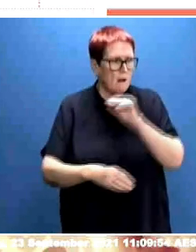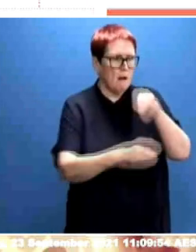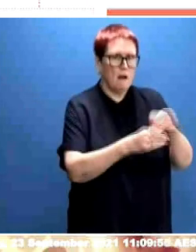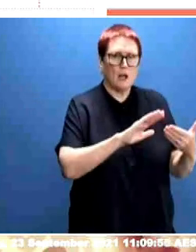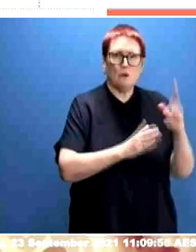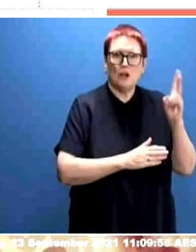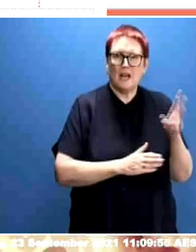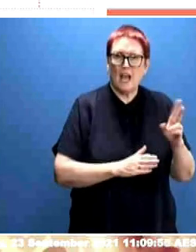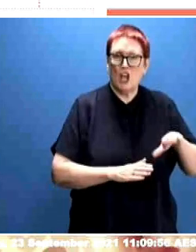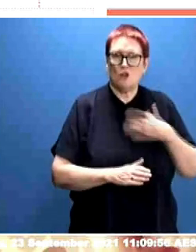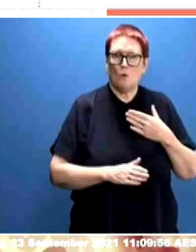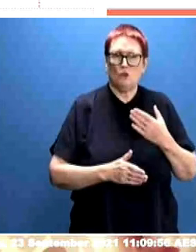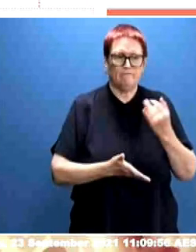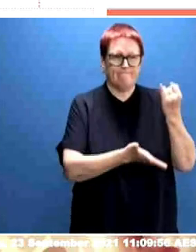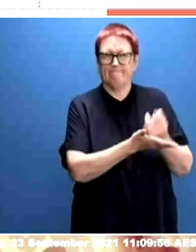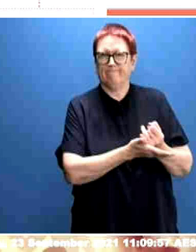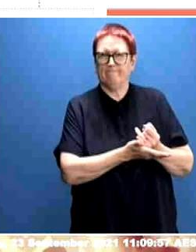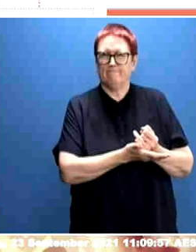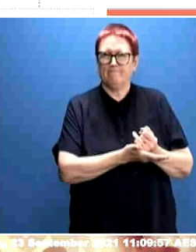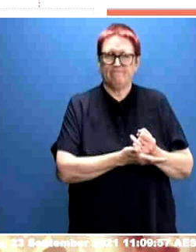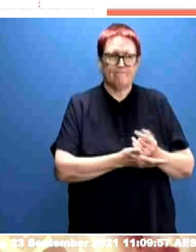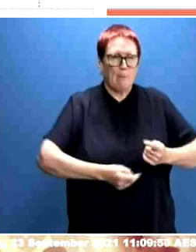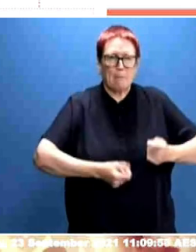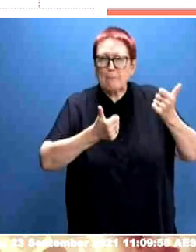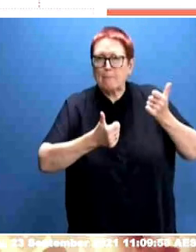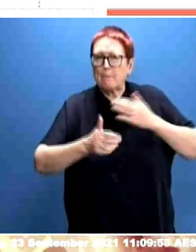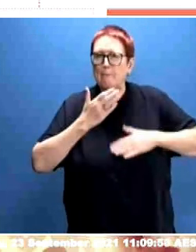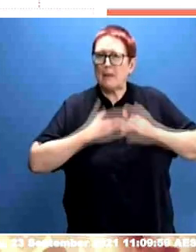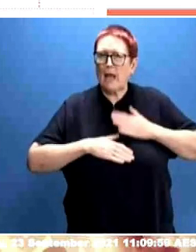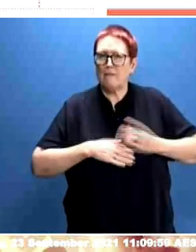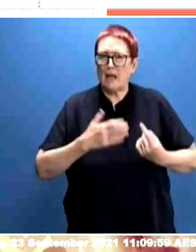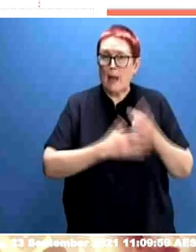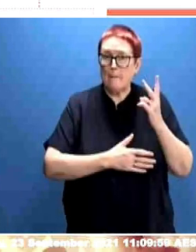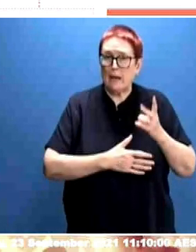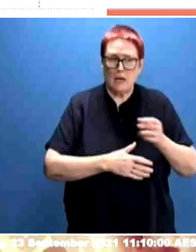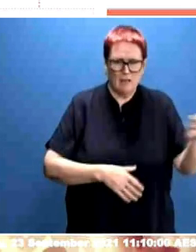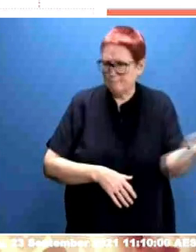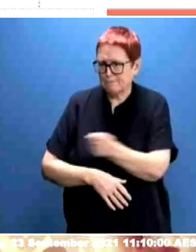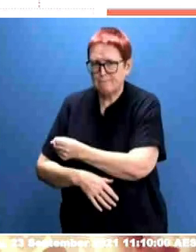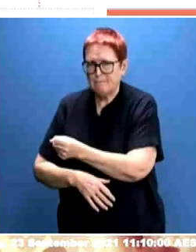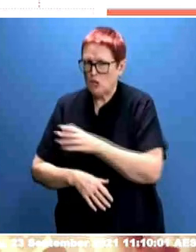or be exhibiting those type of behaviours that led to them being first admitted to Kath French.